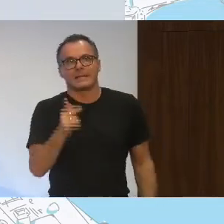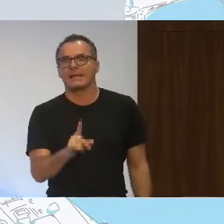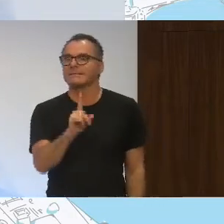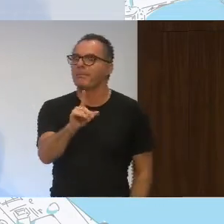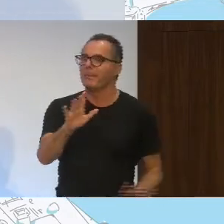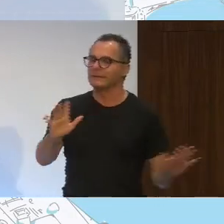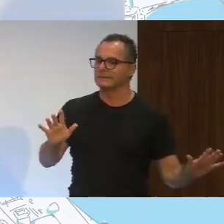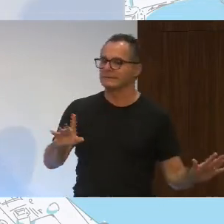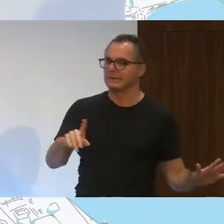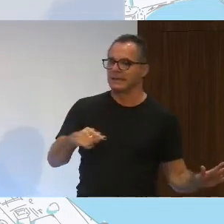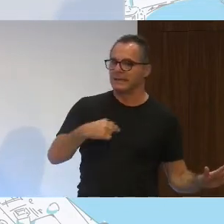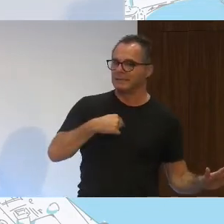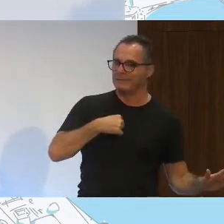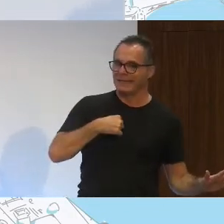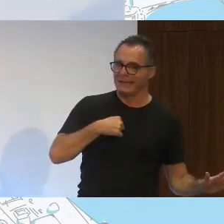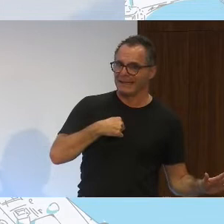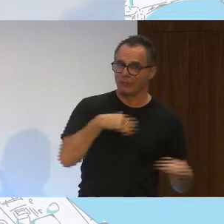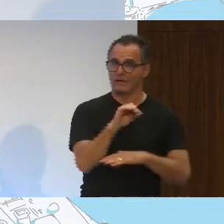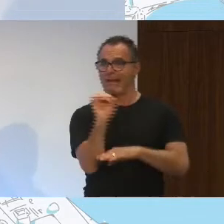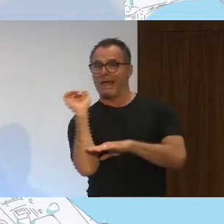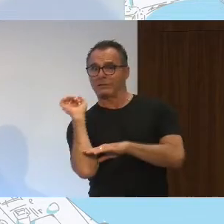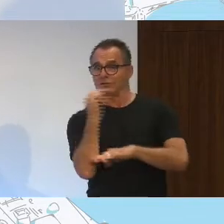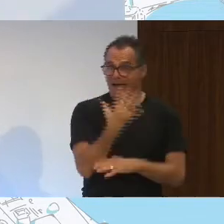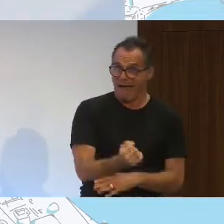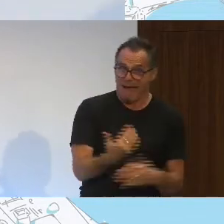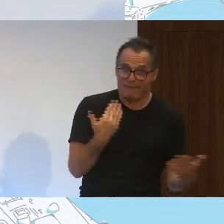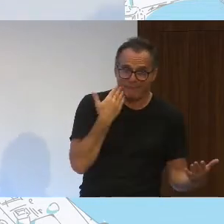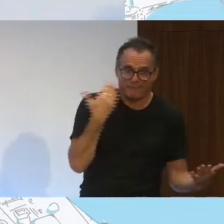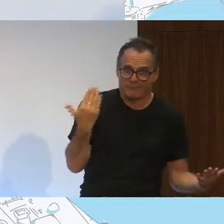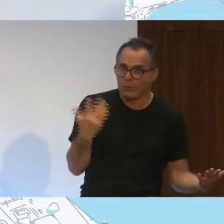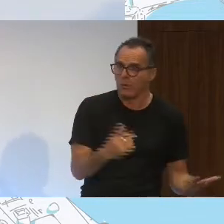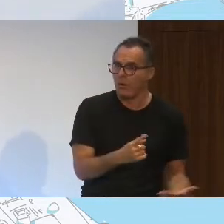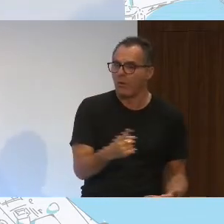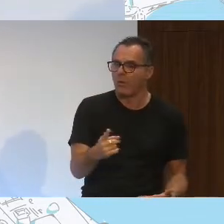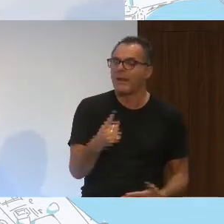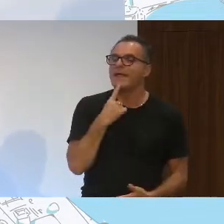putting my old recliner chair in there, so what are we going to do? And they said, Ah, funny you should say that.